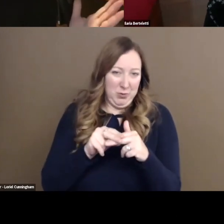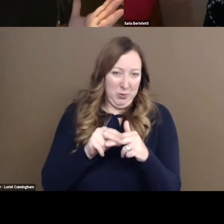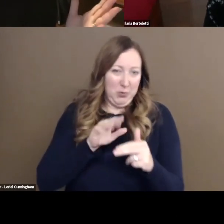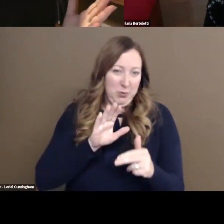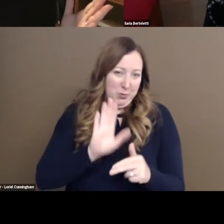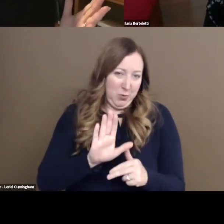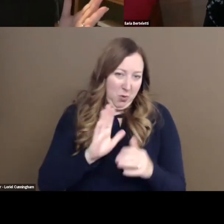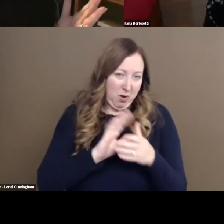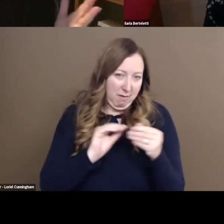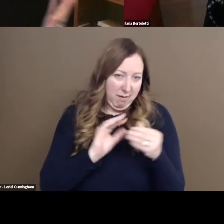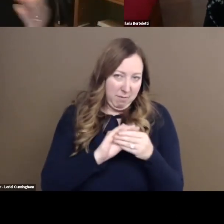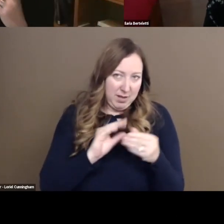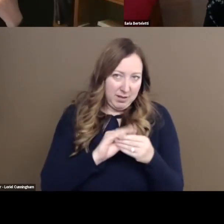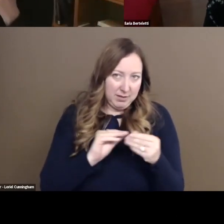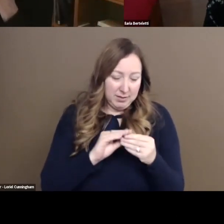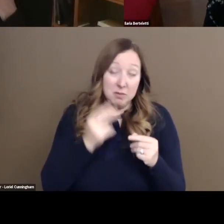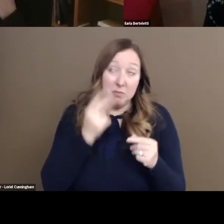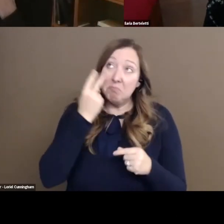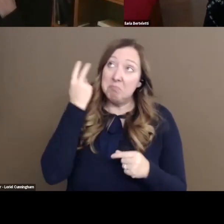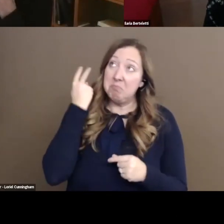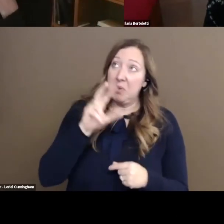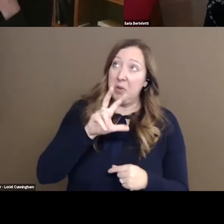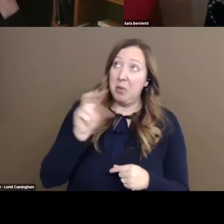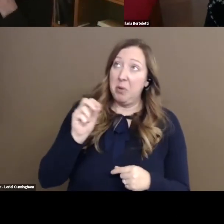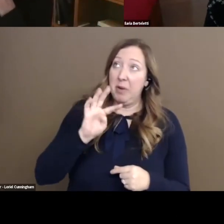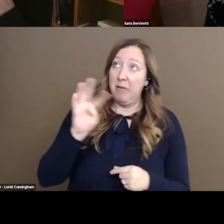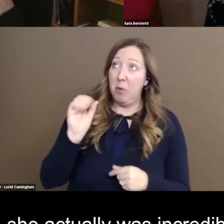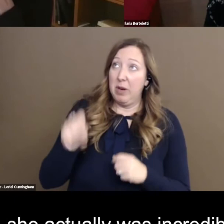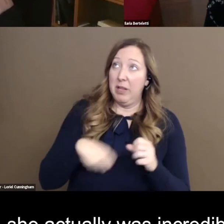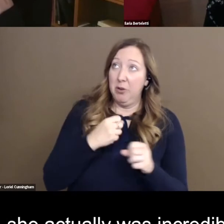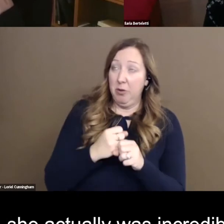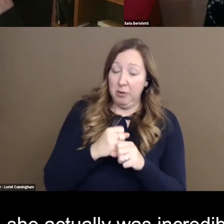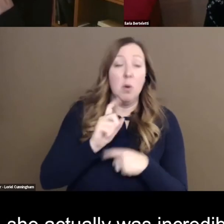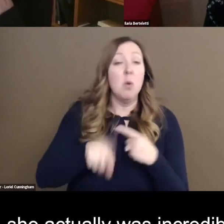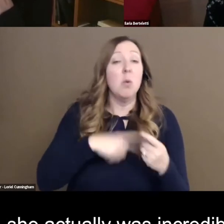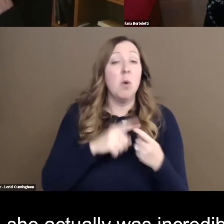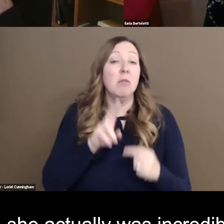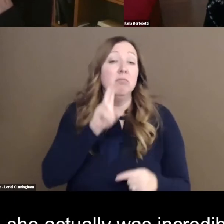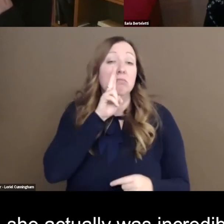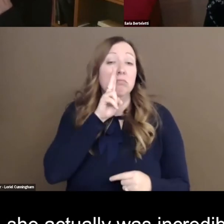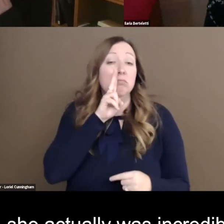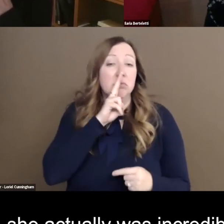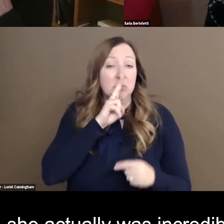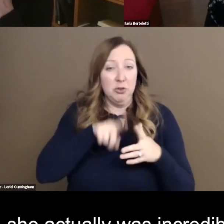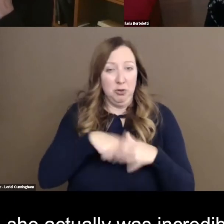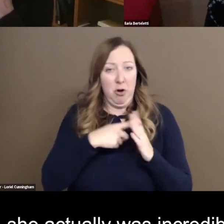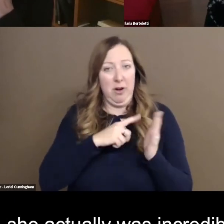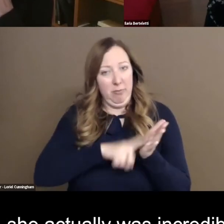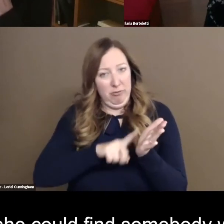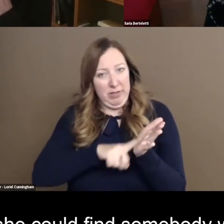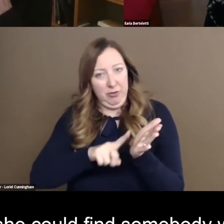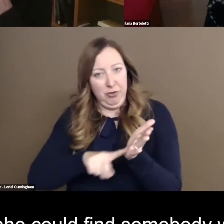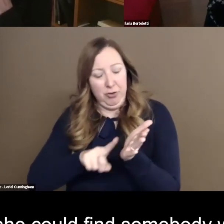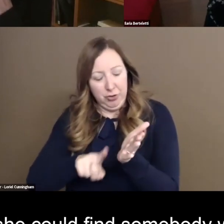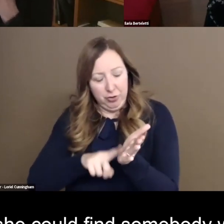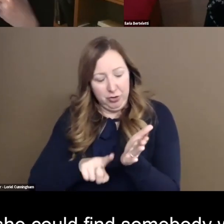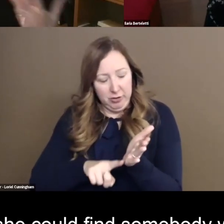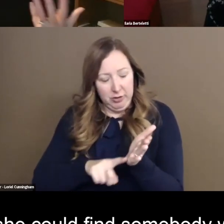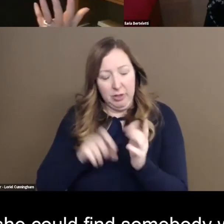probably 30 40 years when beligi started this work she actually was incredibly